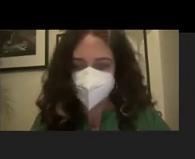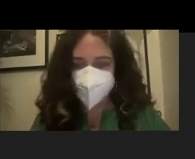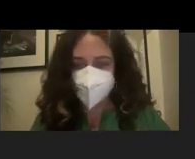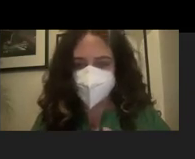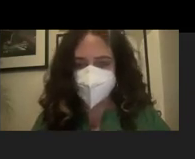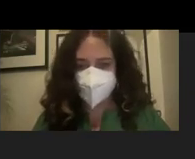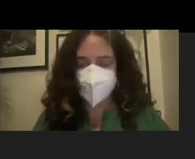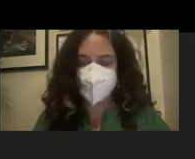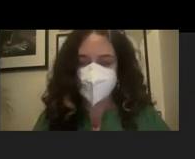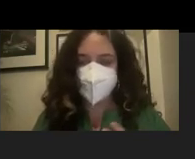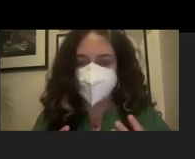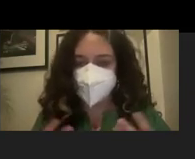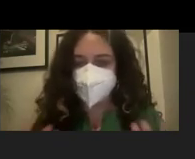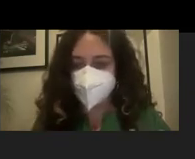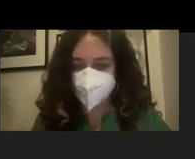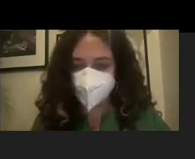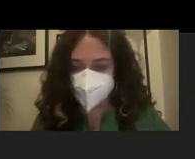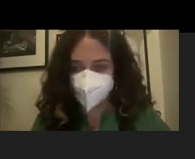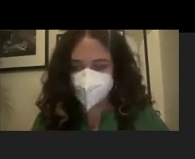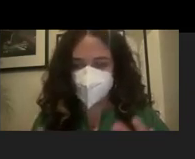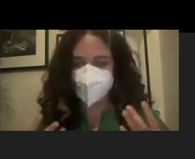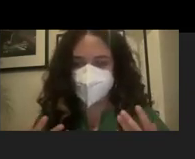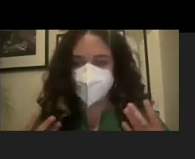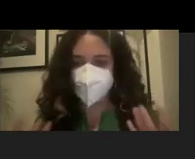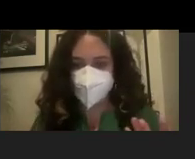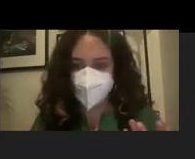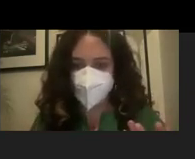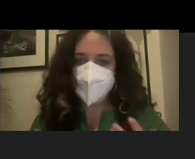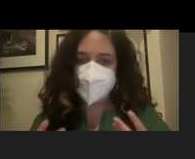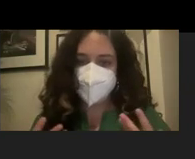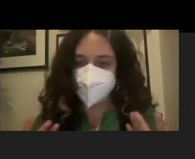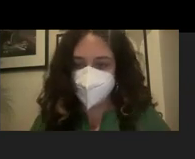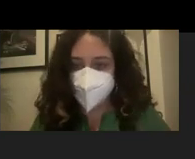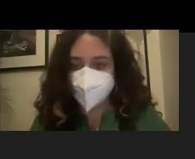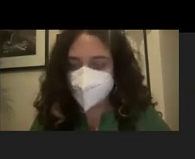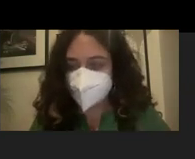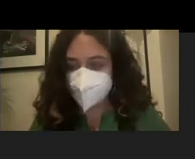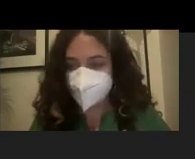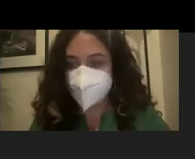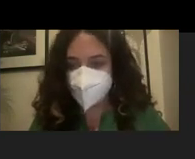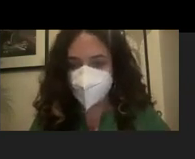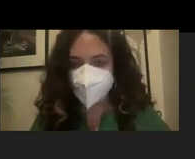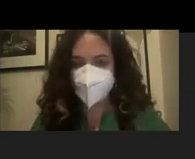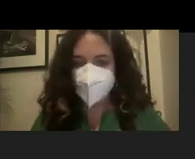of covid-19 we've created classes of people who are deemed weak and whose lives are less valuable